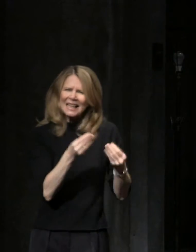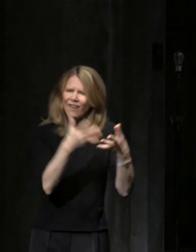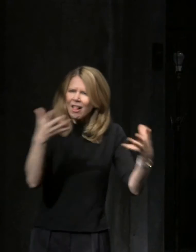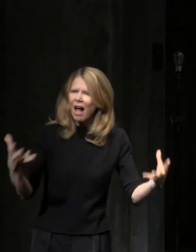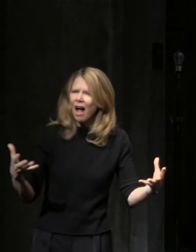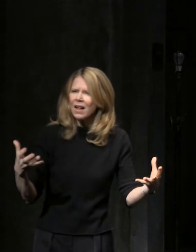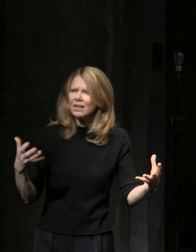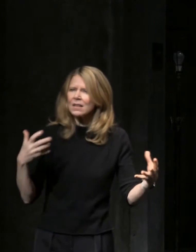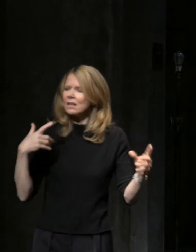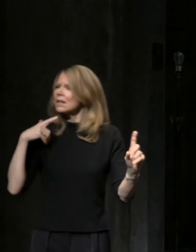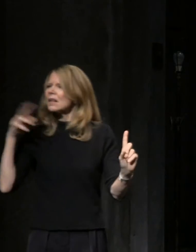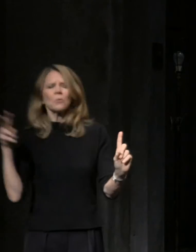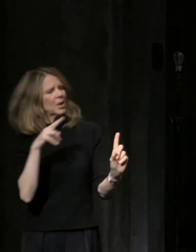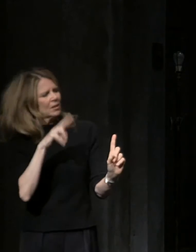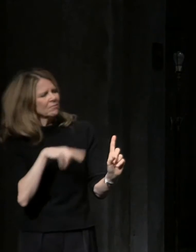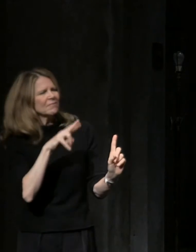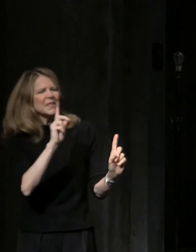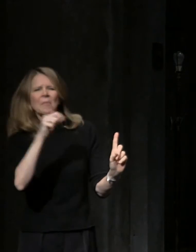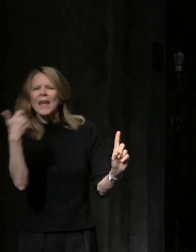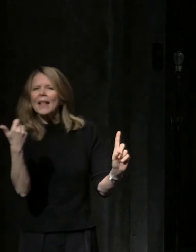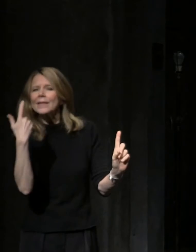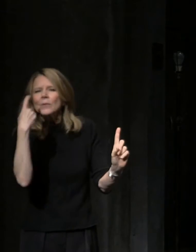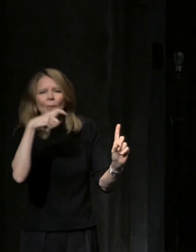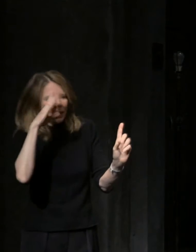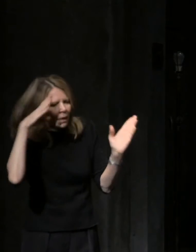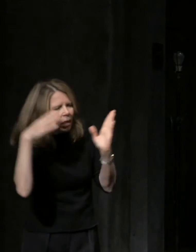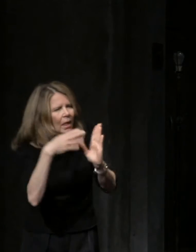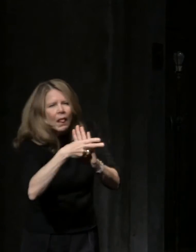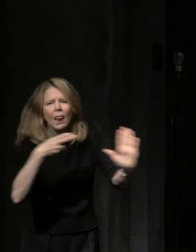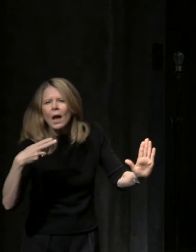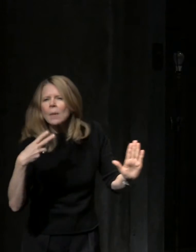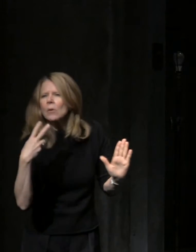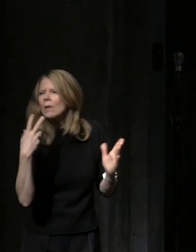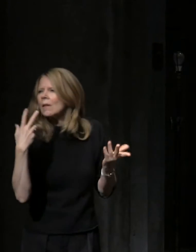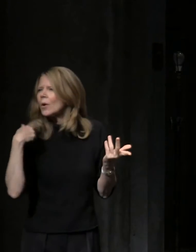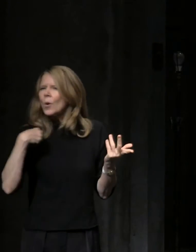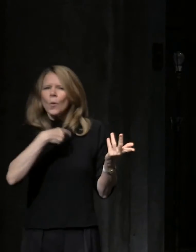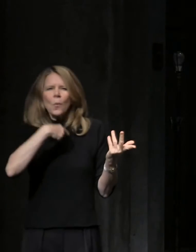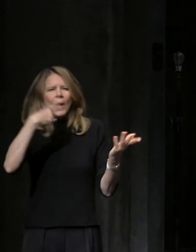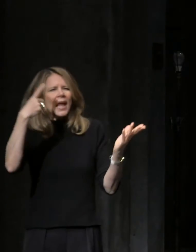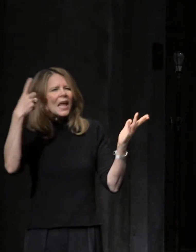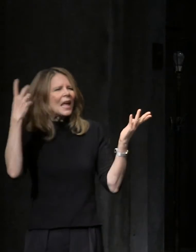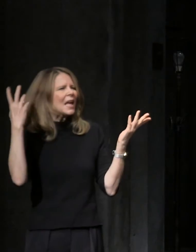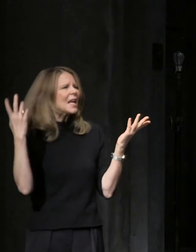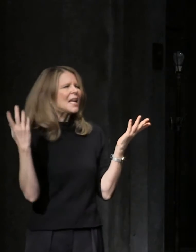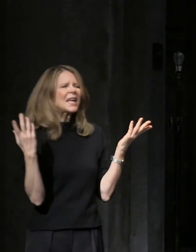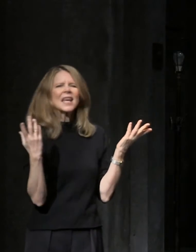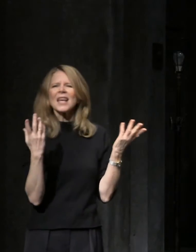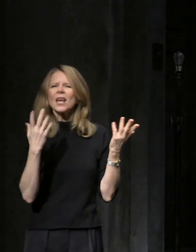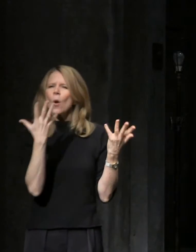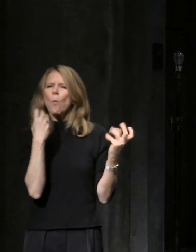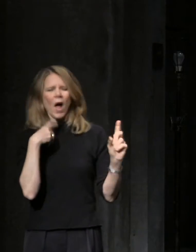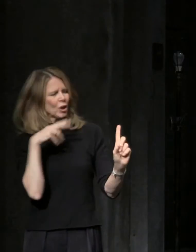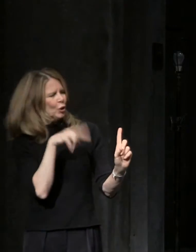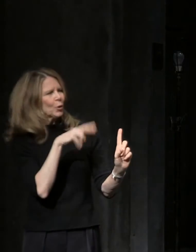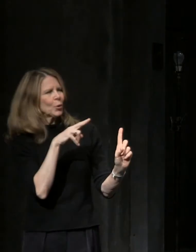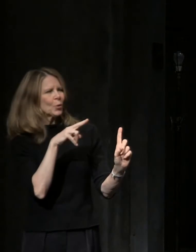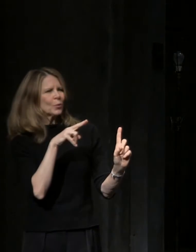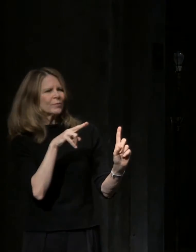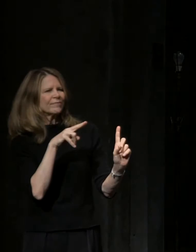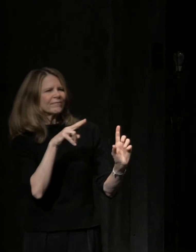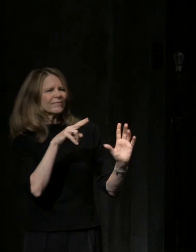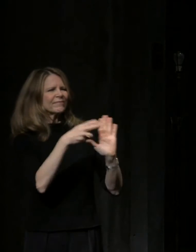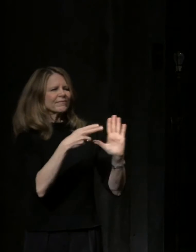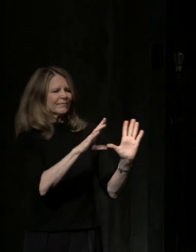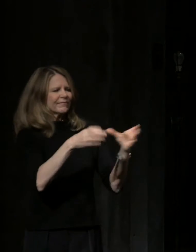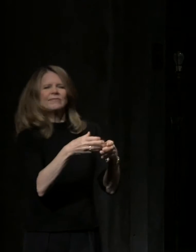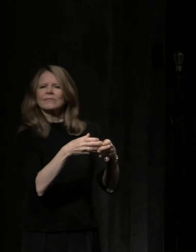some distraction, some label, some way of categorizing that other person that immediately